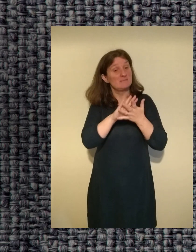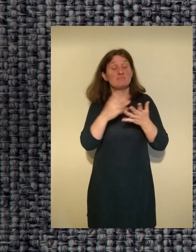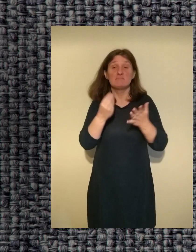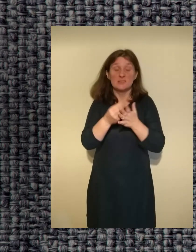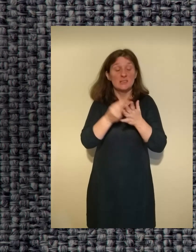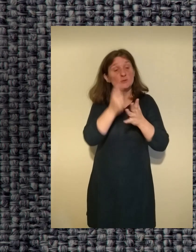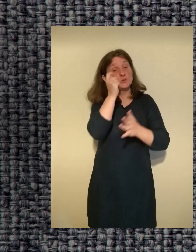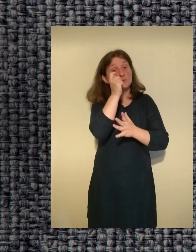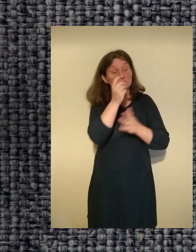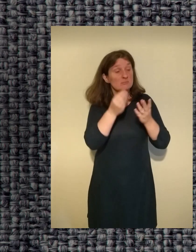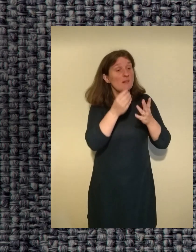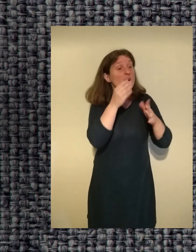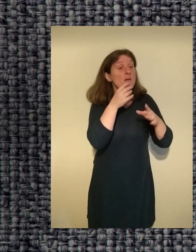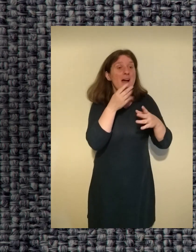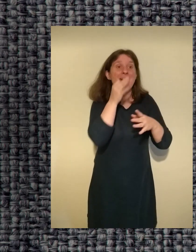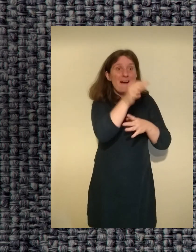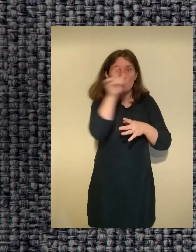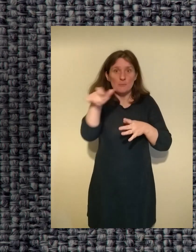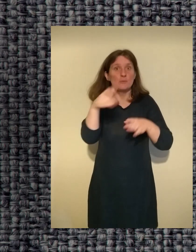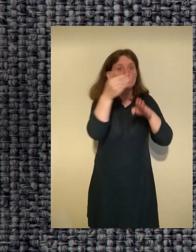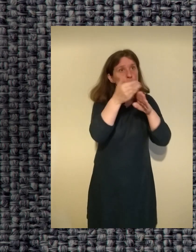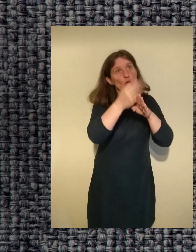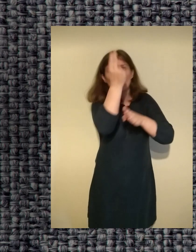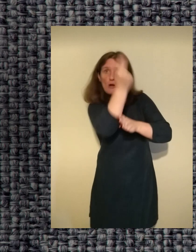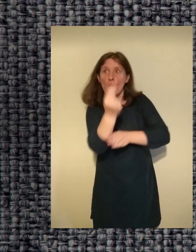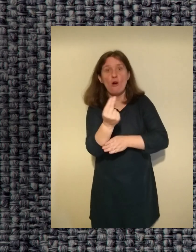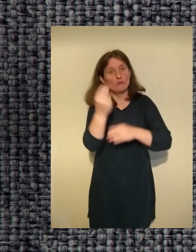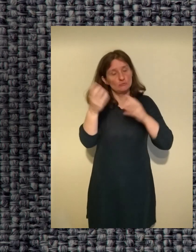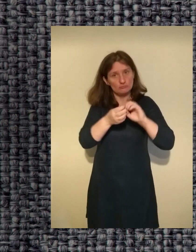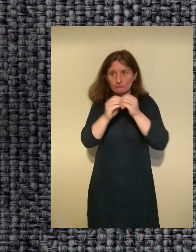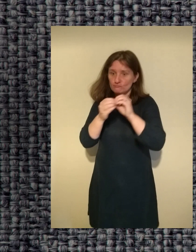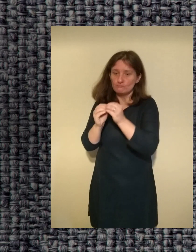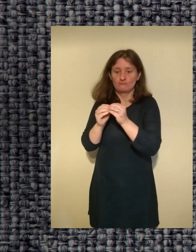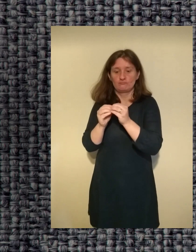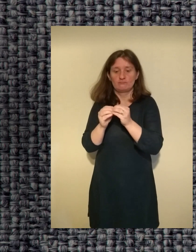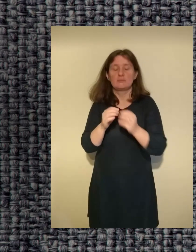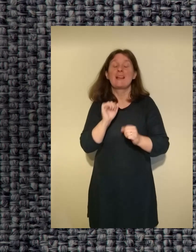Jesus Their family name medici was derived from the the Latin “medicus” which means